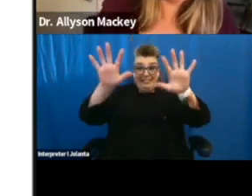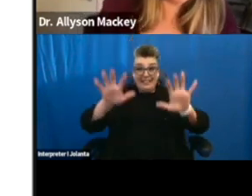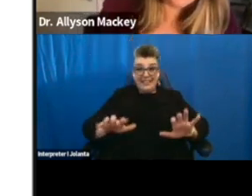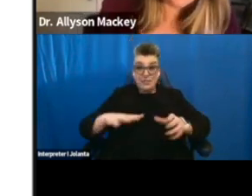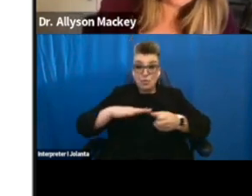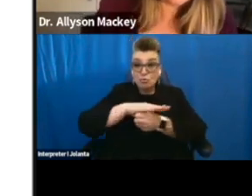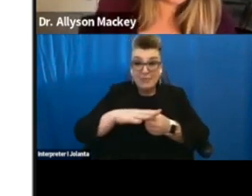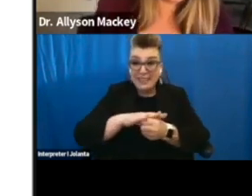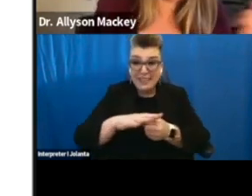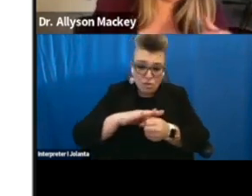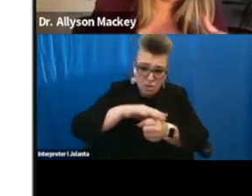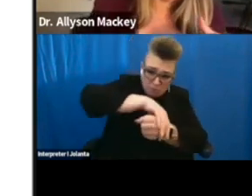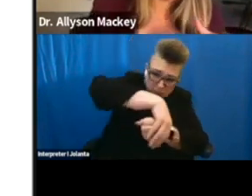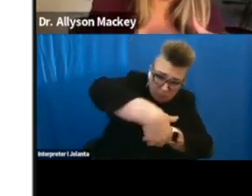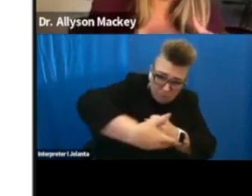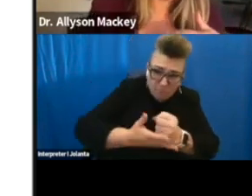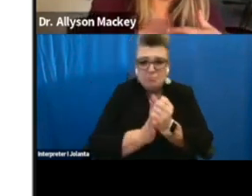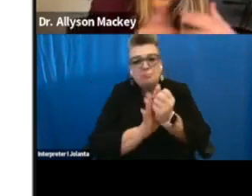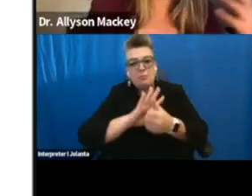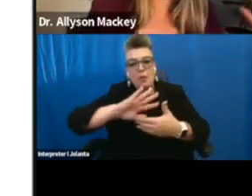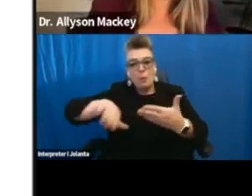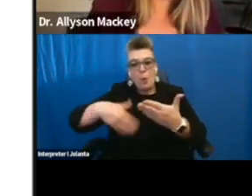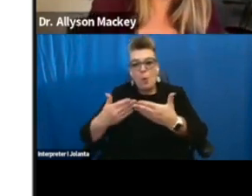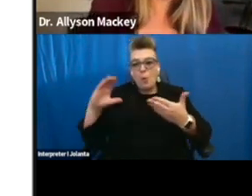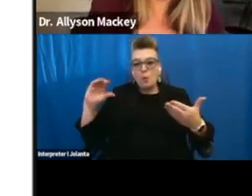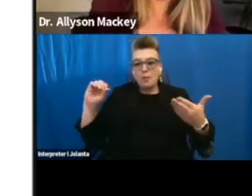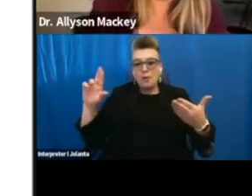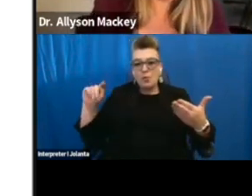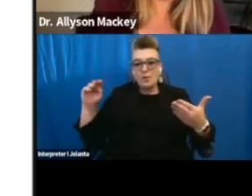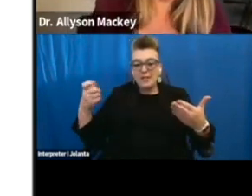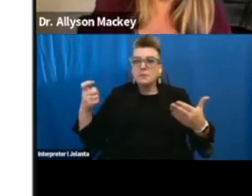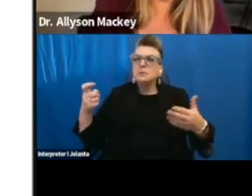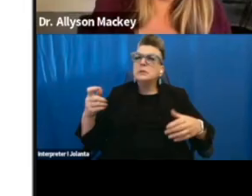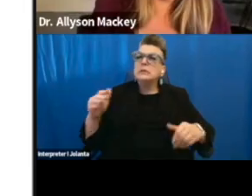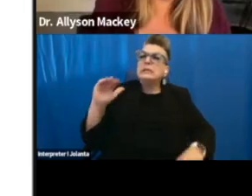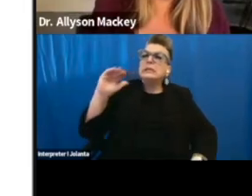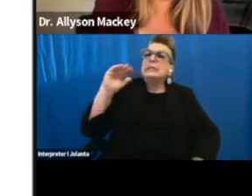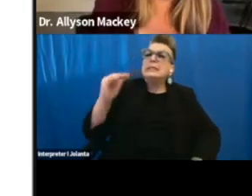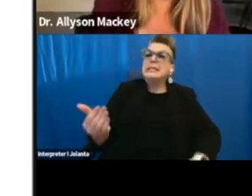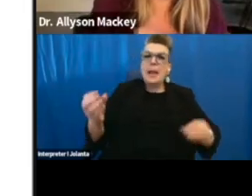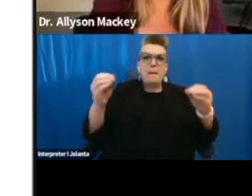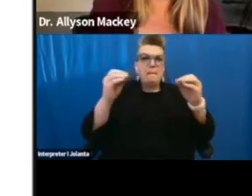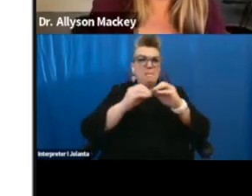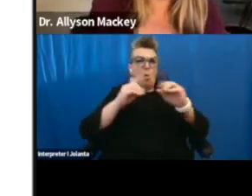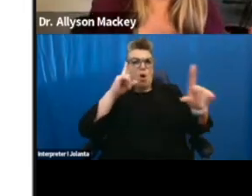it does look like um there's pronounced remodeling and medial prefrontal